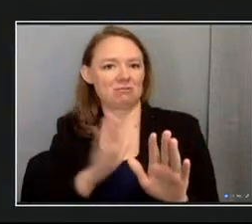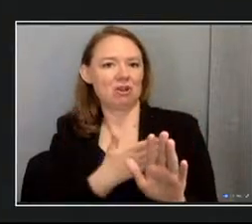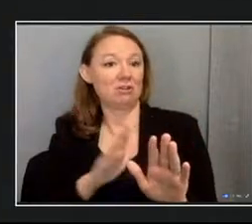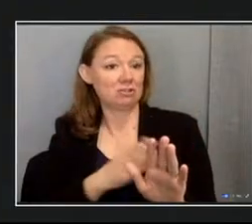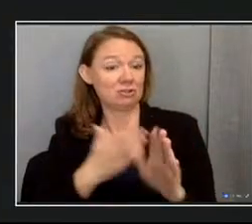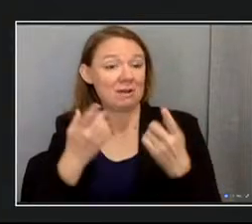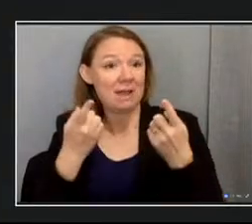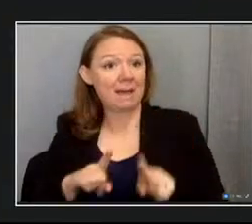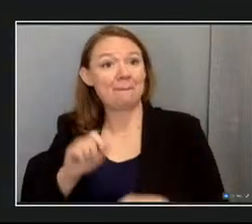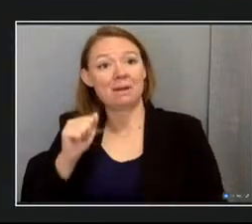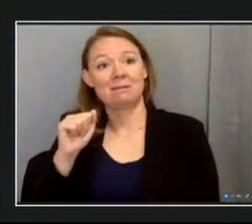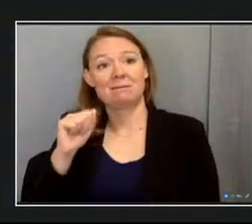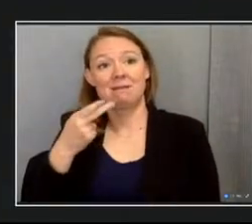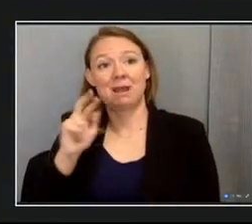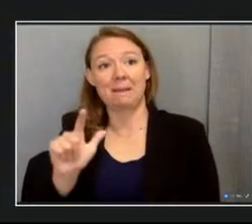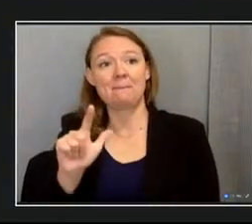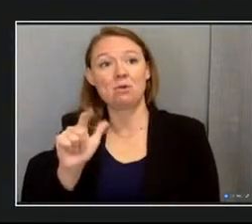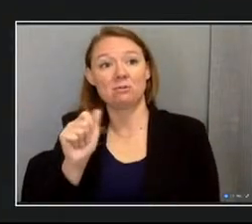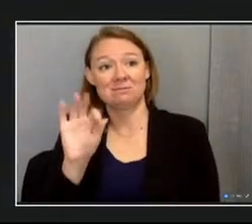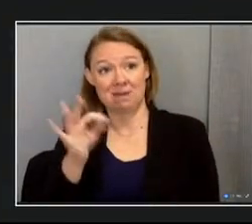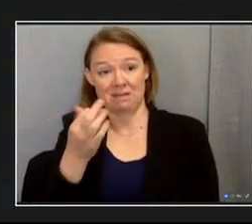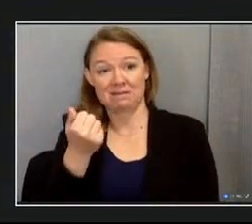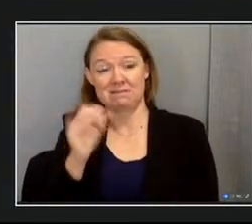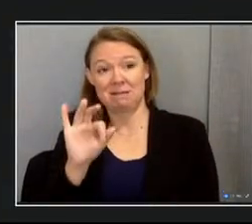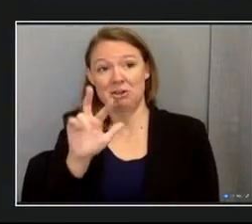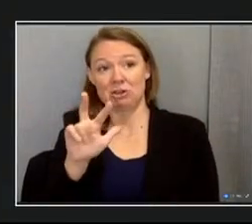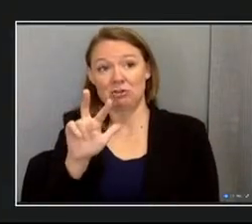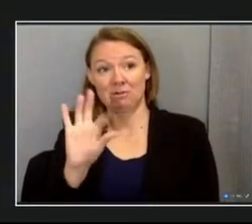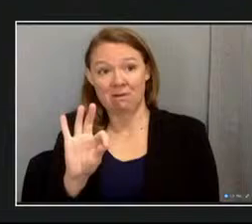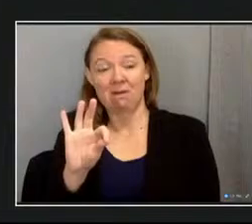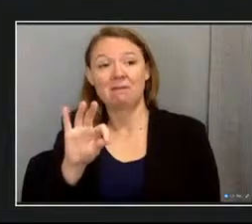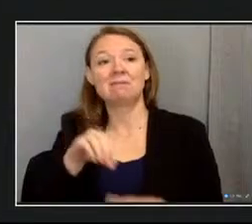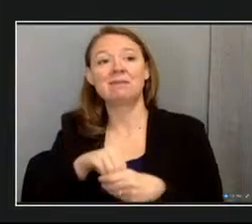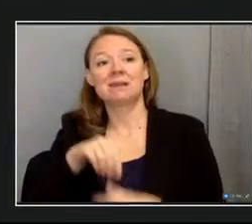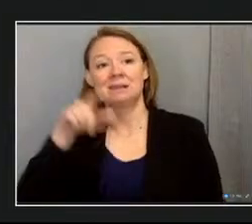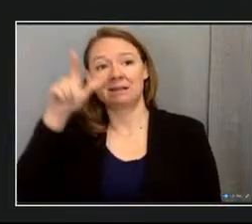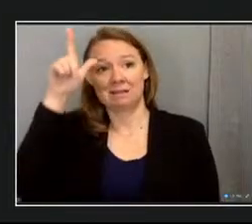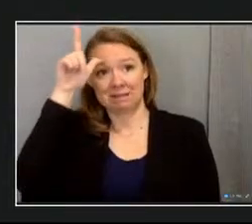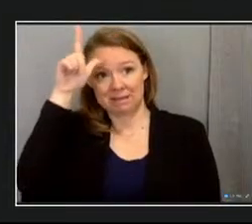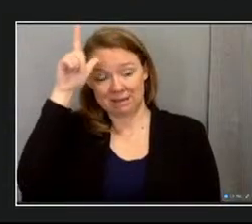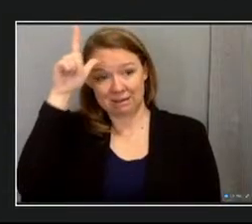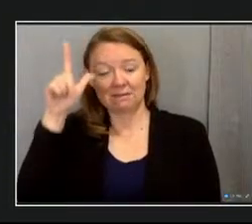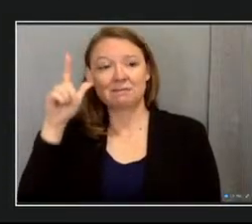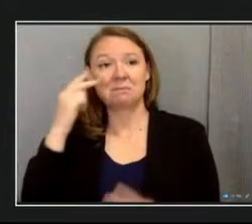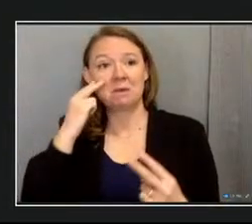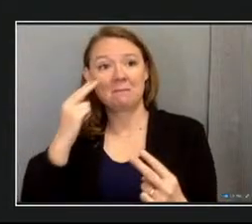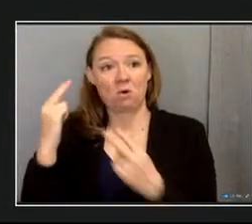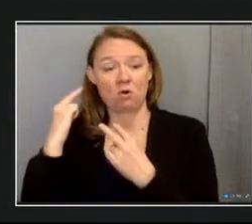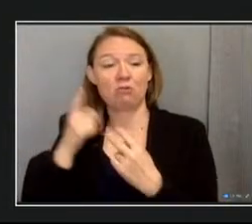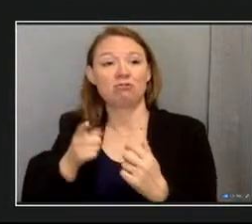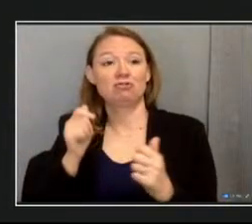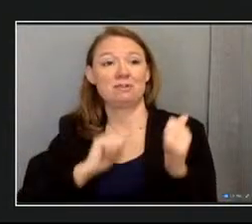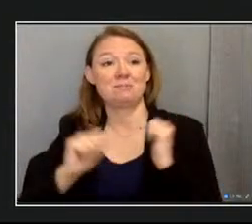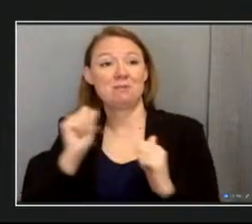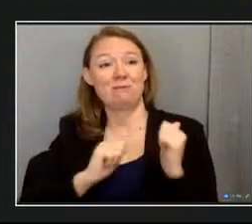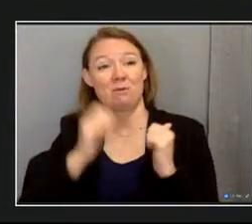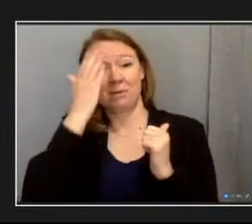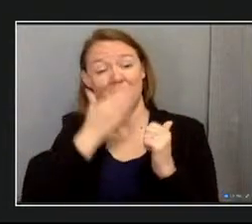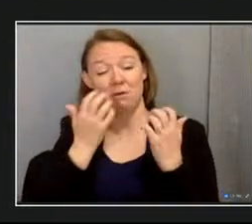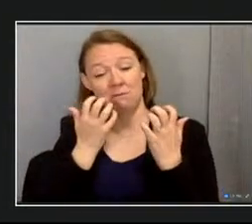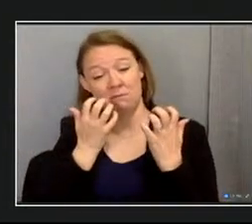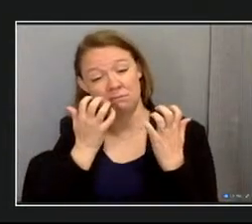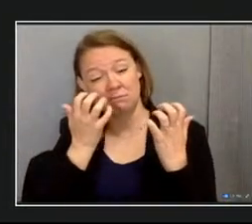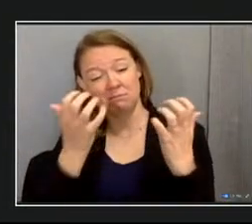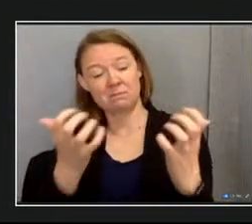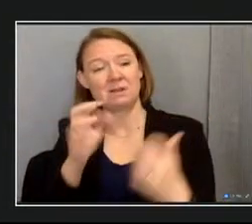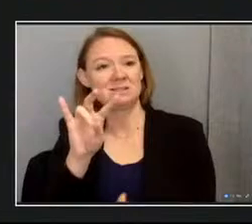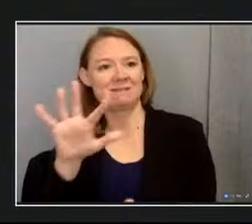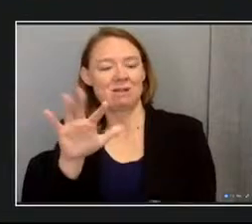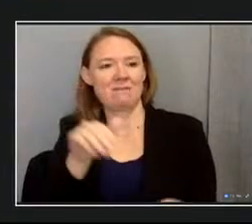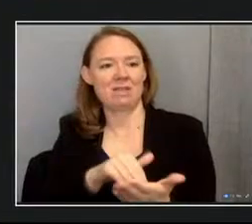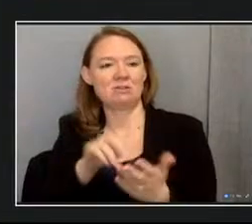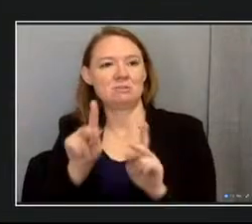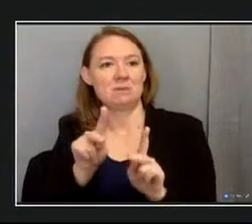at the Lincoln Memorial where she performed before more than 75,000 people and millions more listened